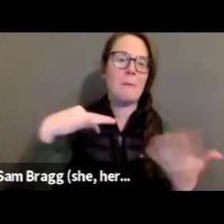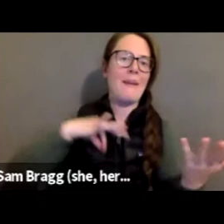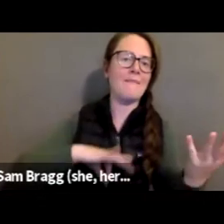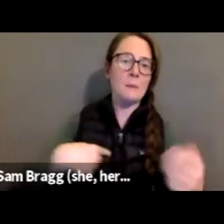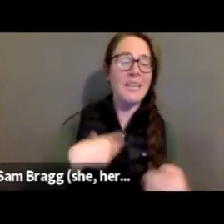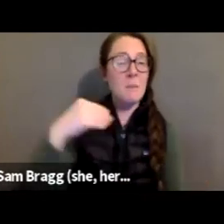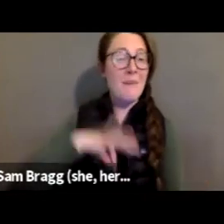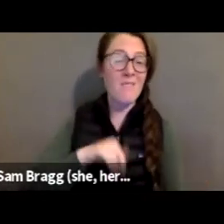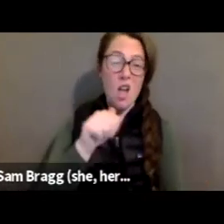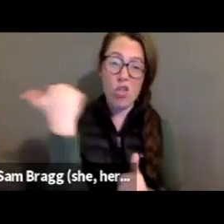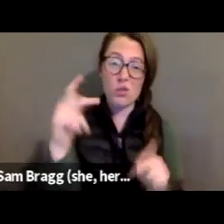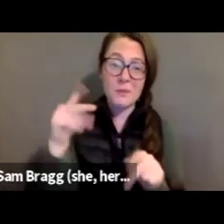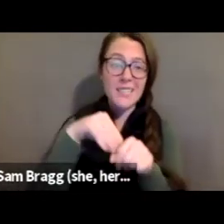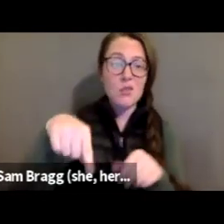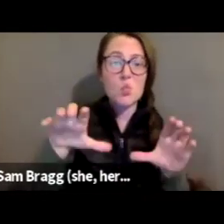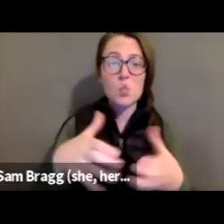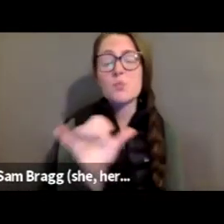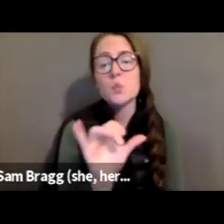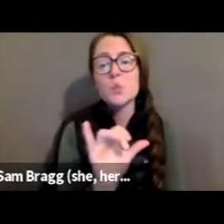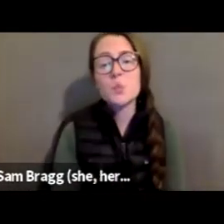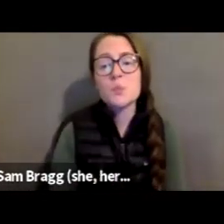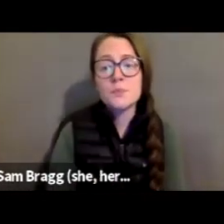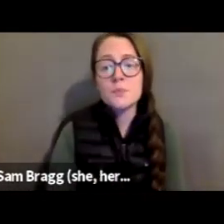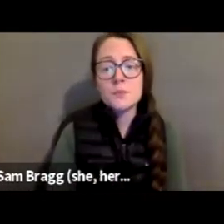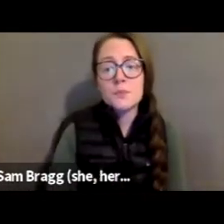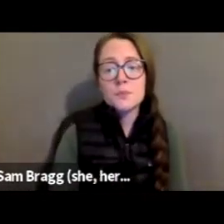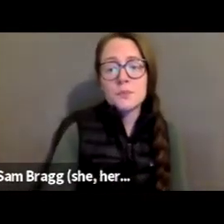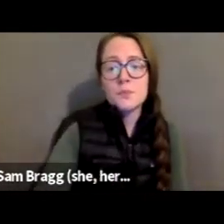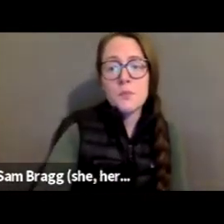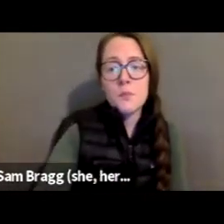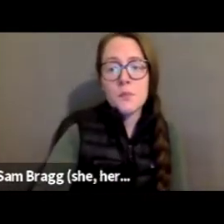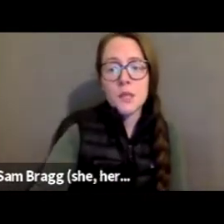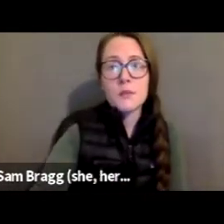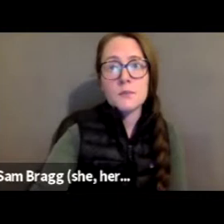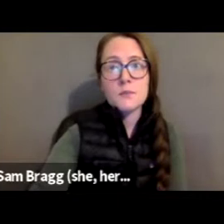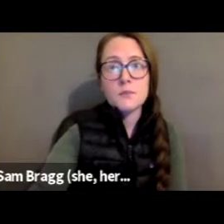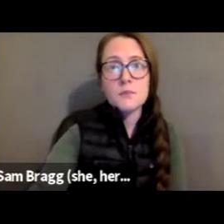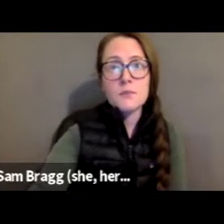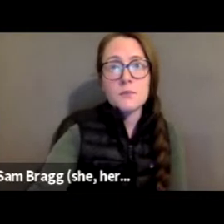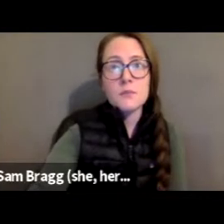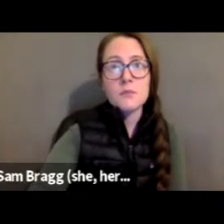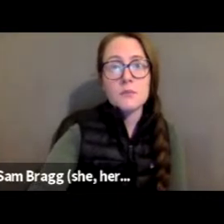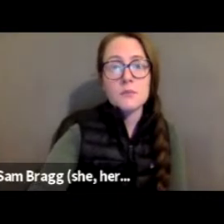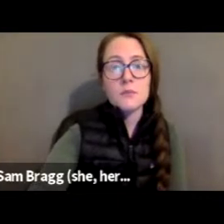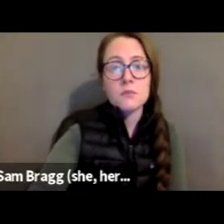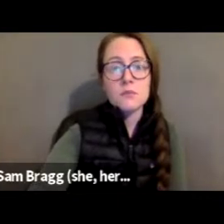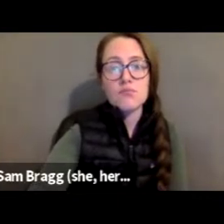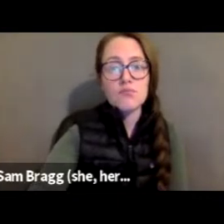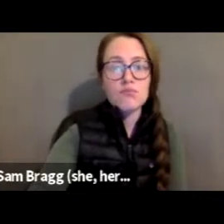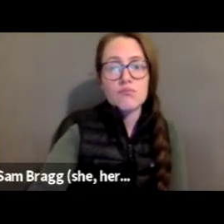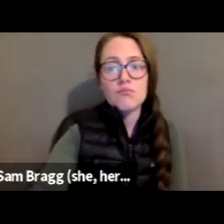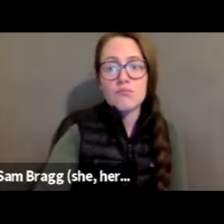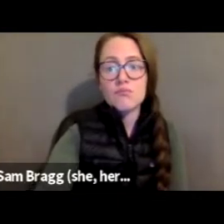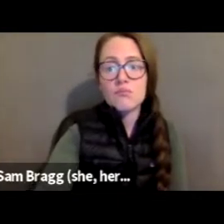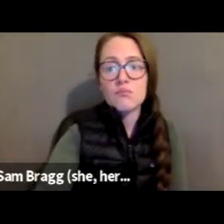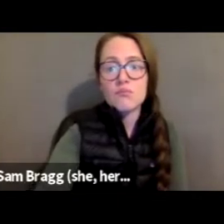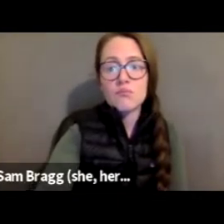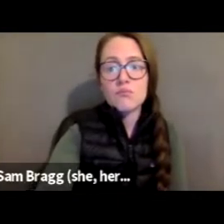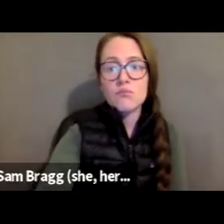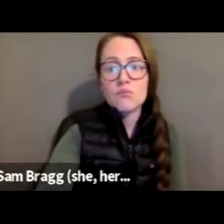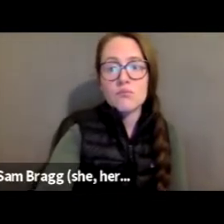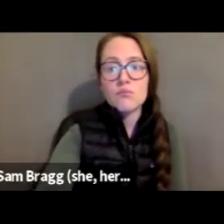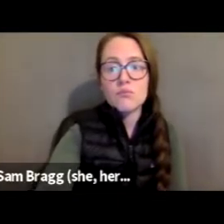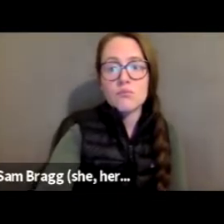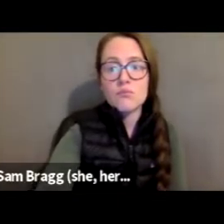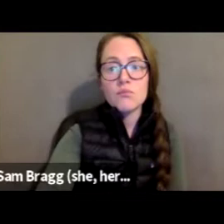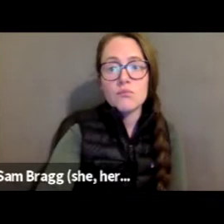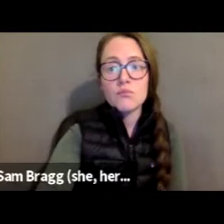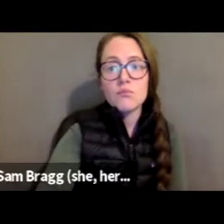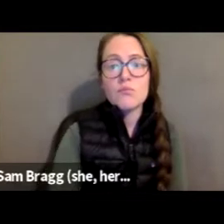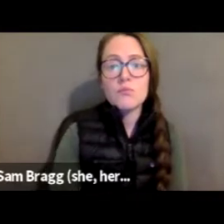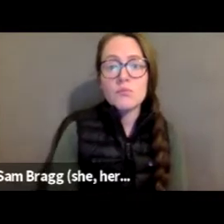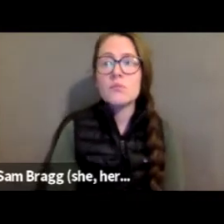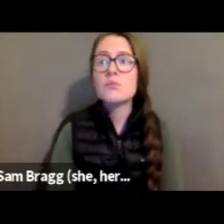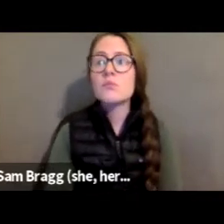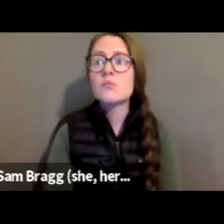that was really special and beneficial for me and beneficial for other people in the group as well.